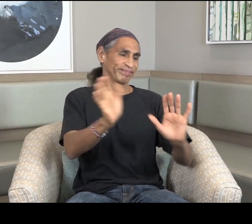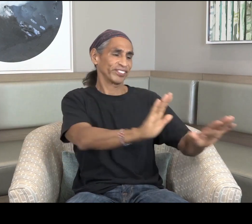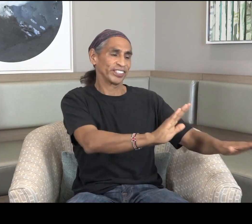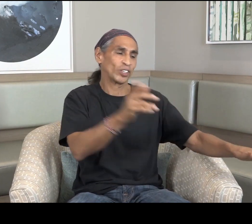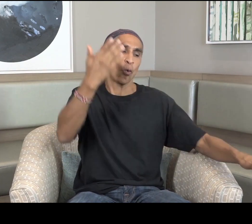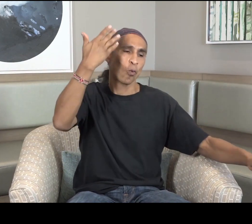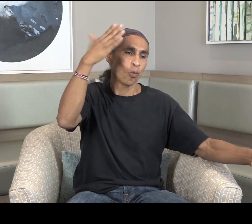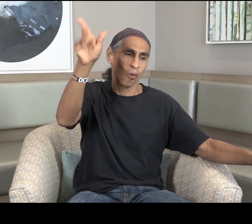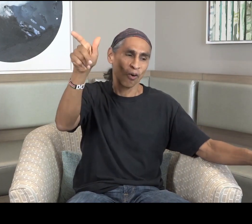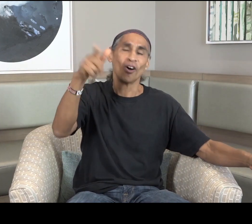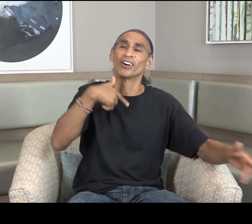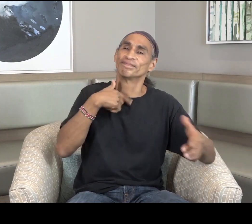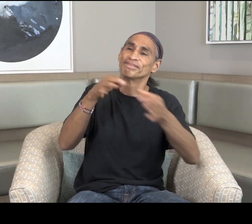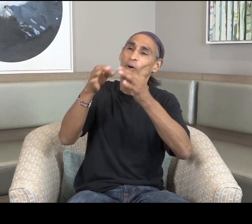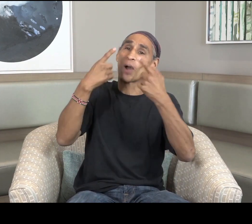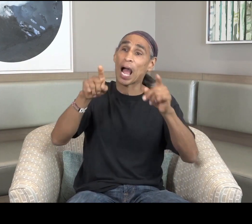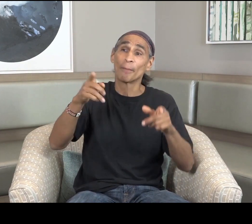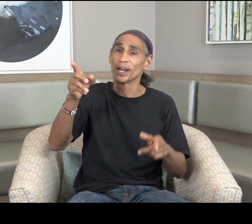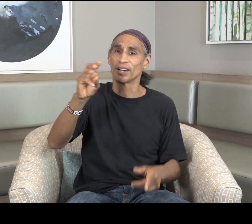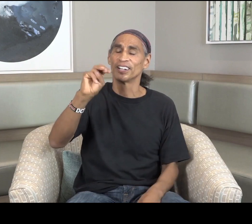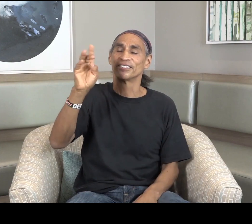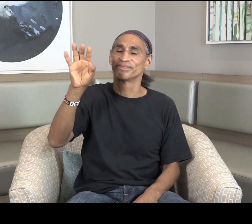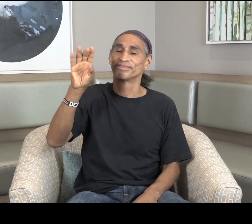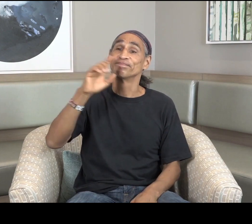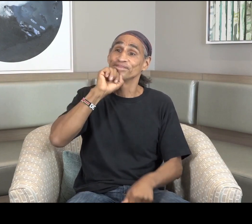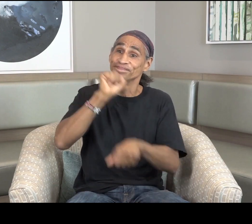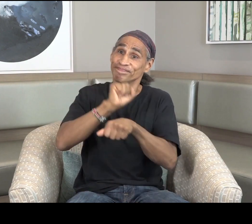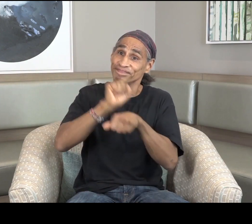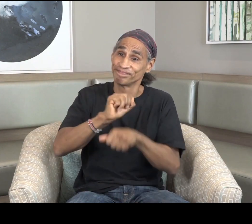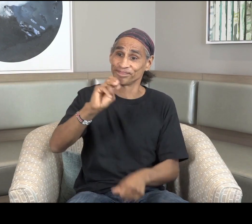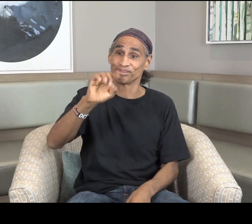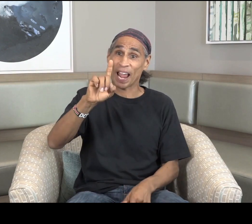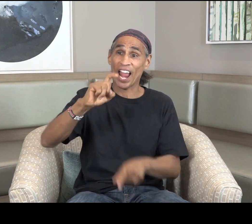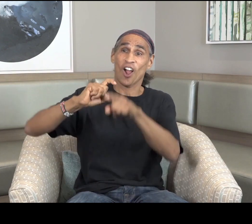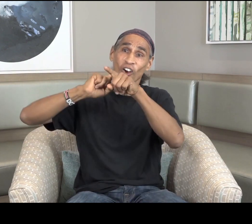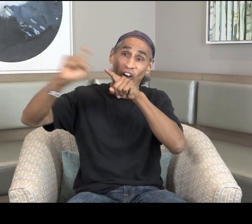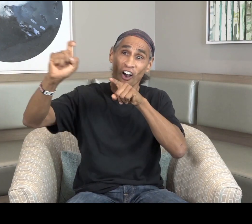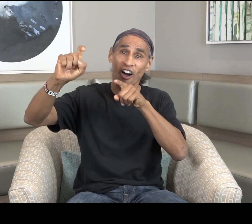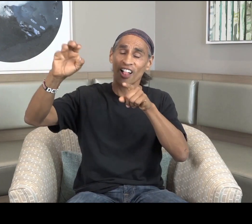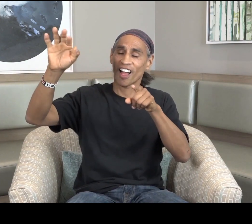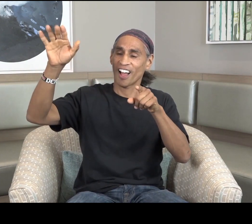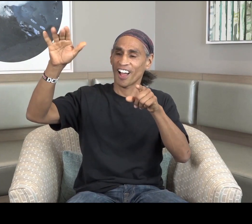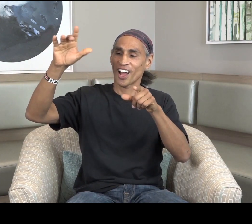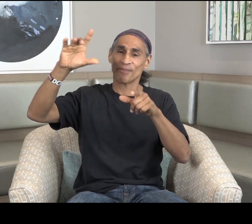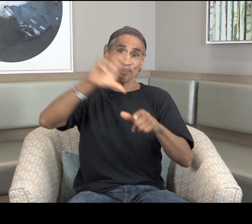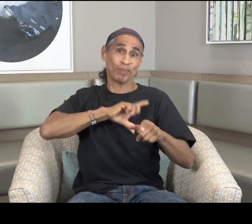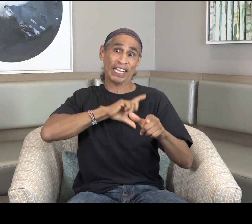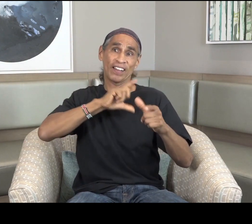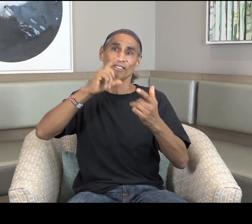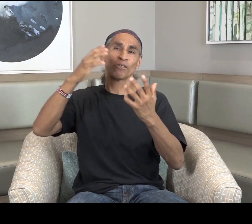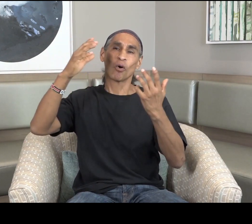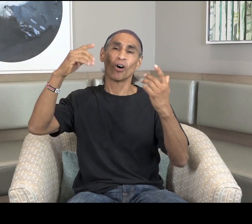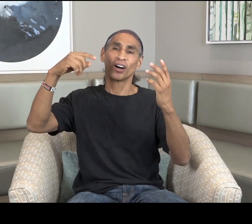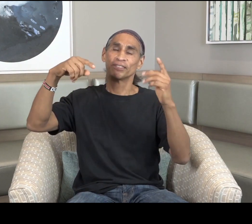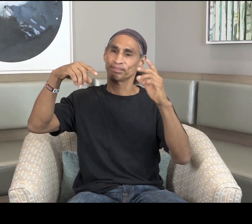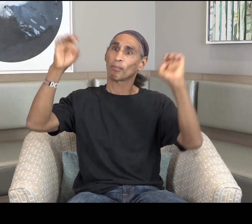Clearly she’s clueless about what occurred. We told her that you know the maid called the police